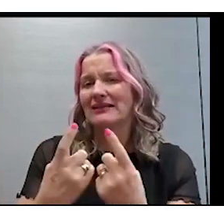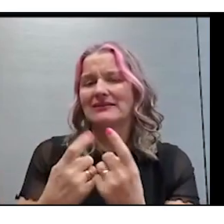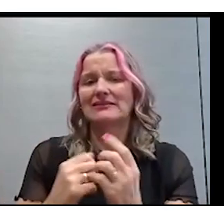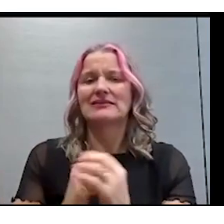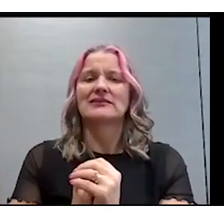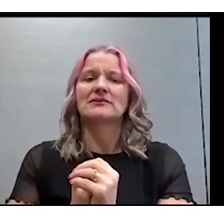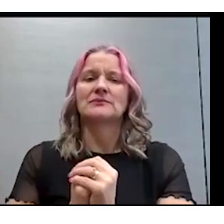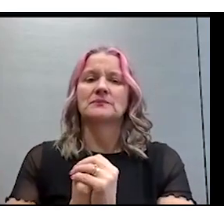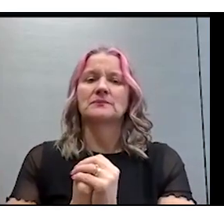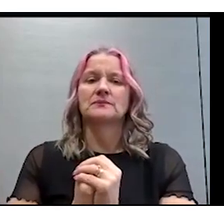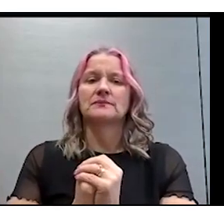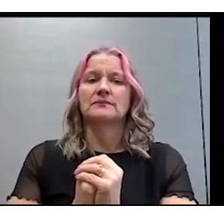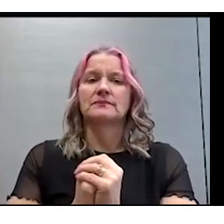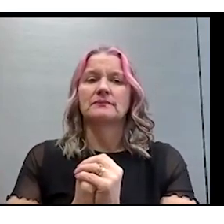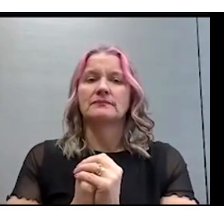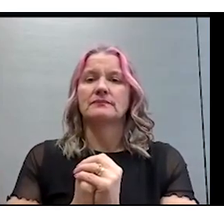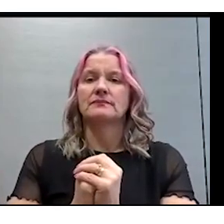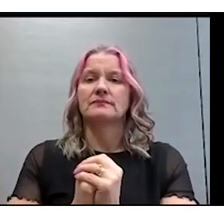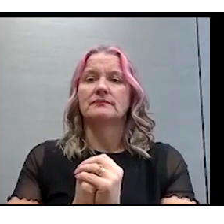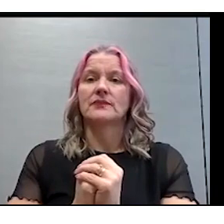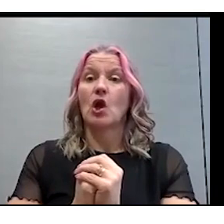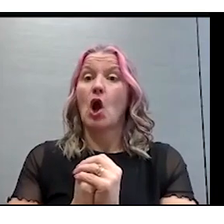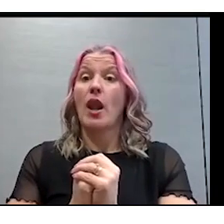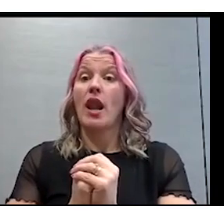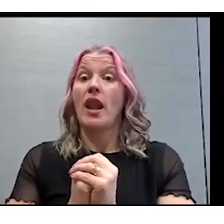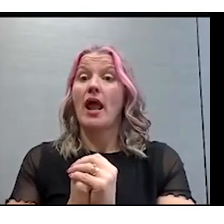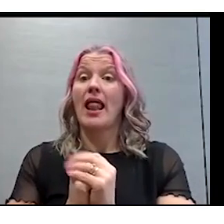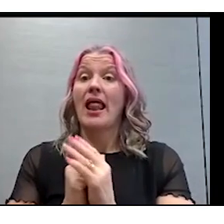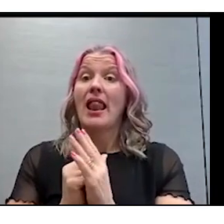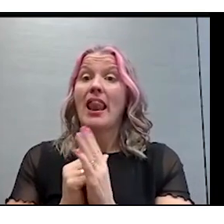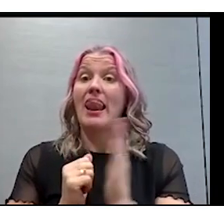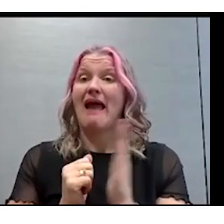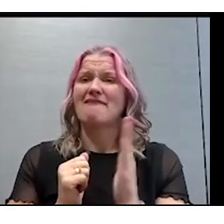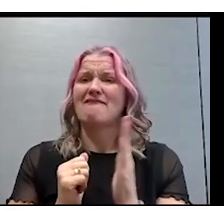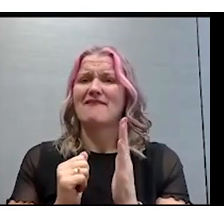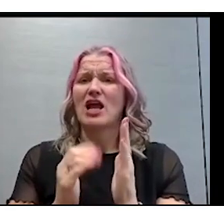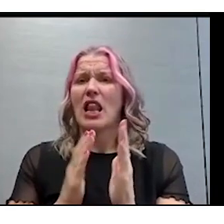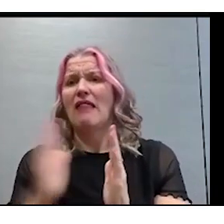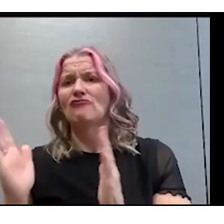On the right now, left hand side, sorry, left and right are things are usually confused.